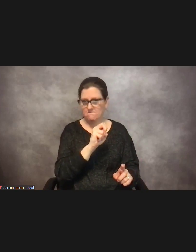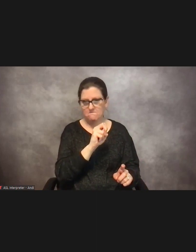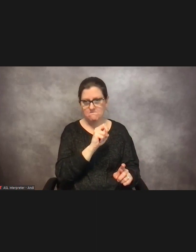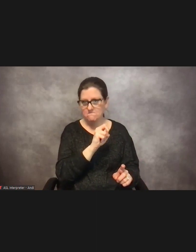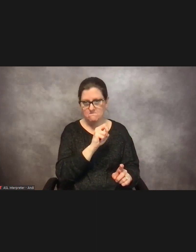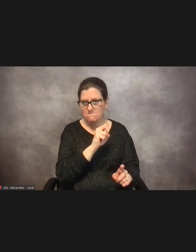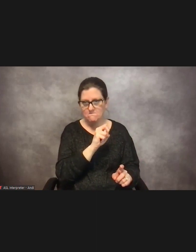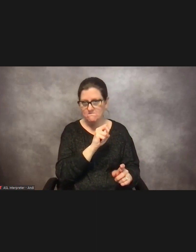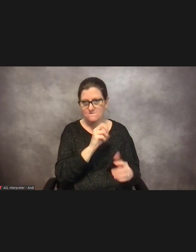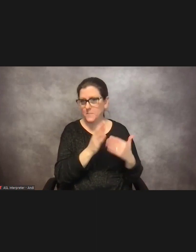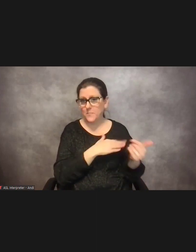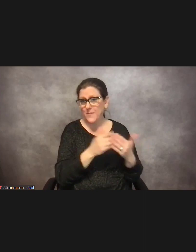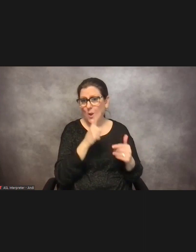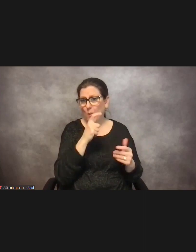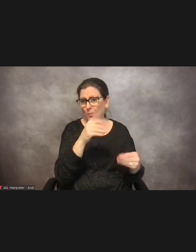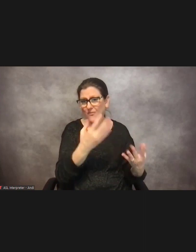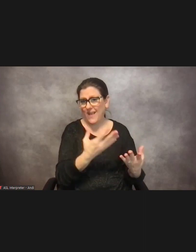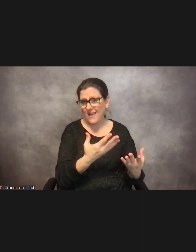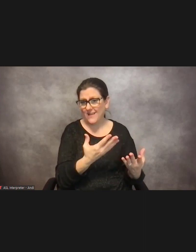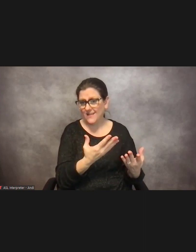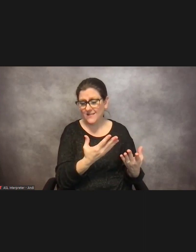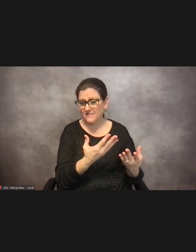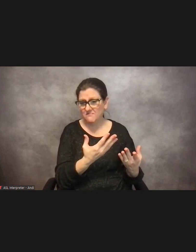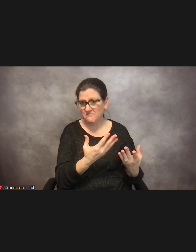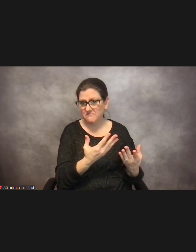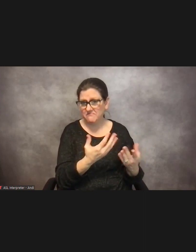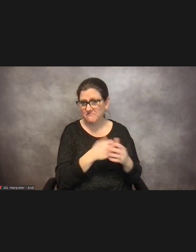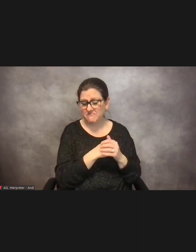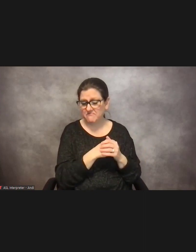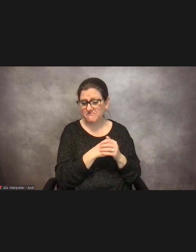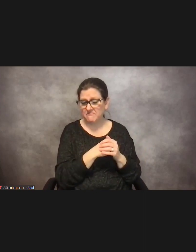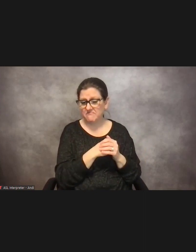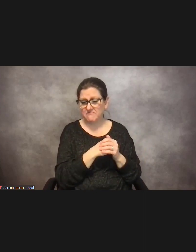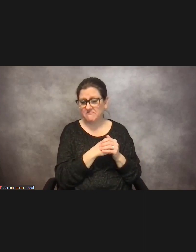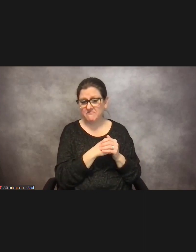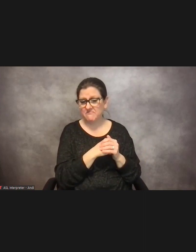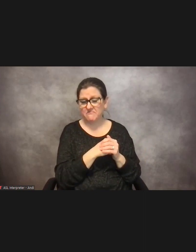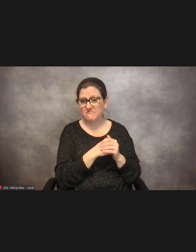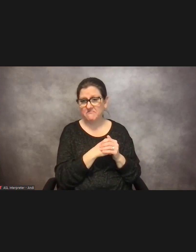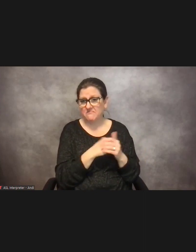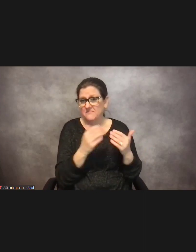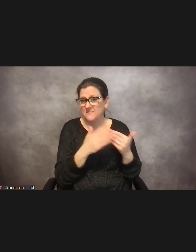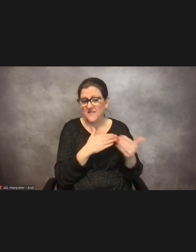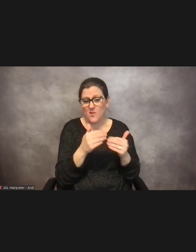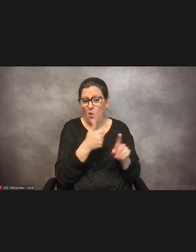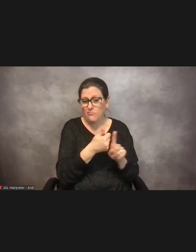of a hearing screening regardless of who has done it.